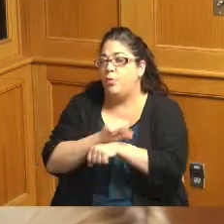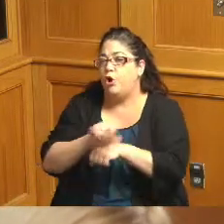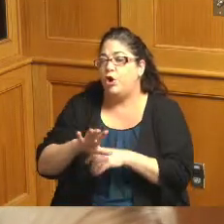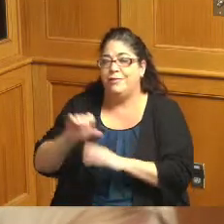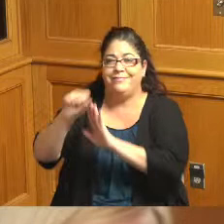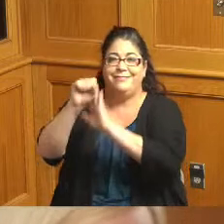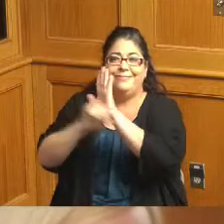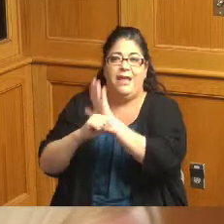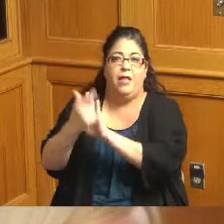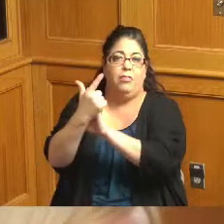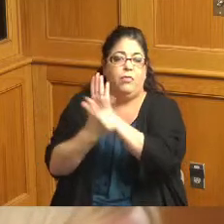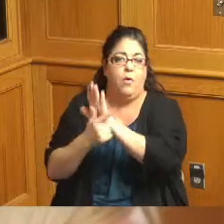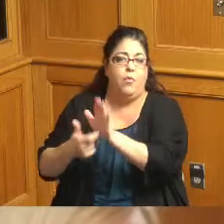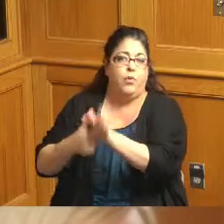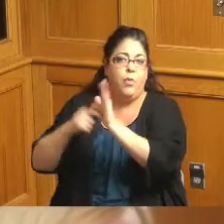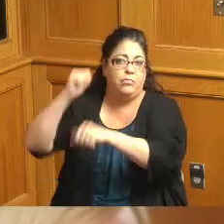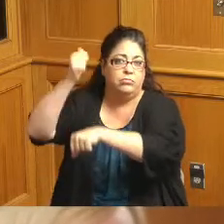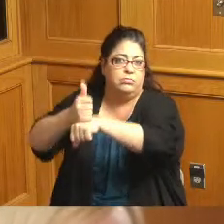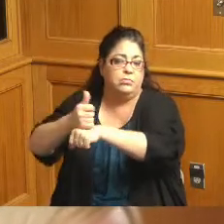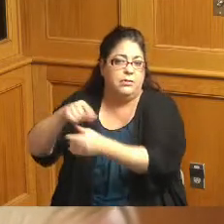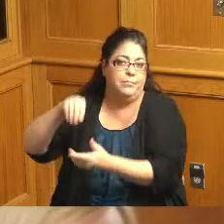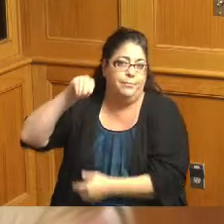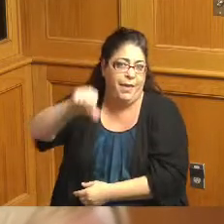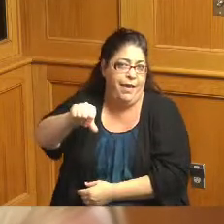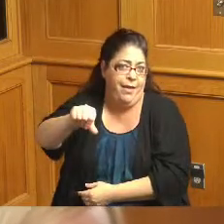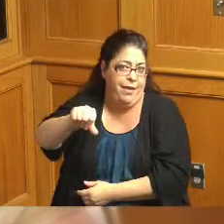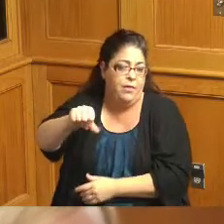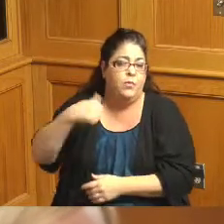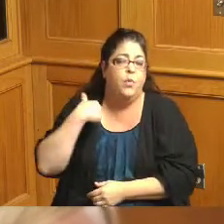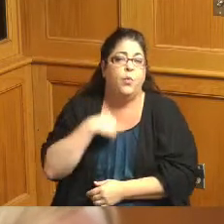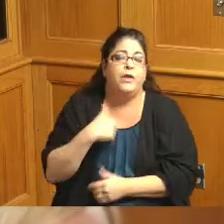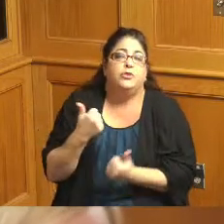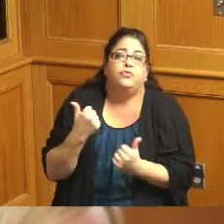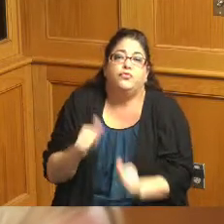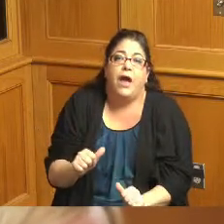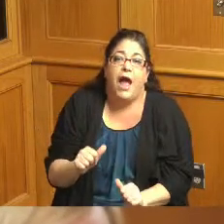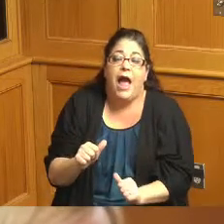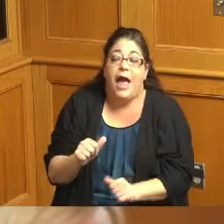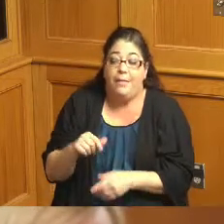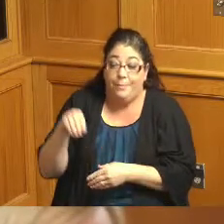state law we do everything we can to you know in terms of what we pay them for training and